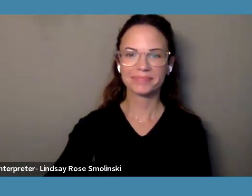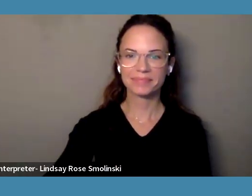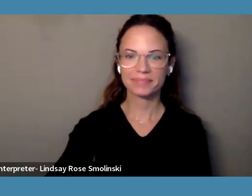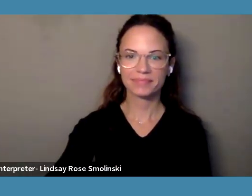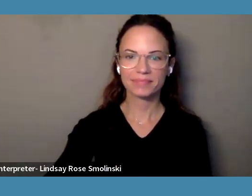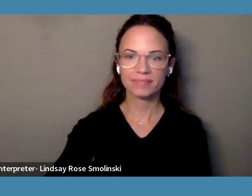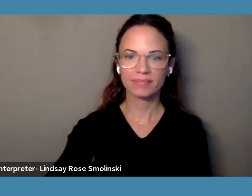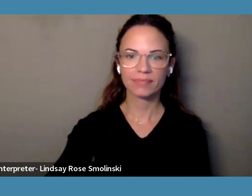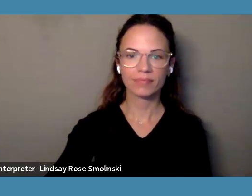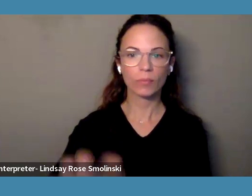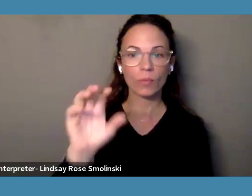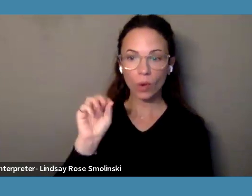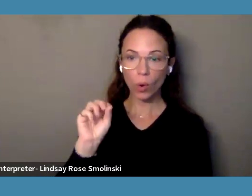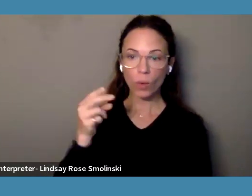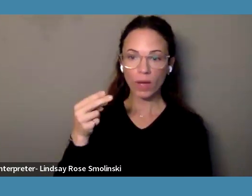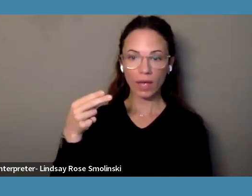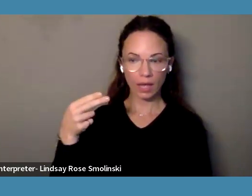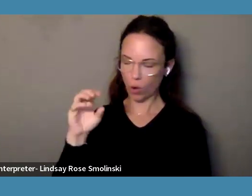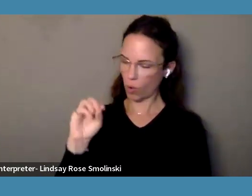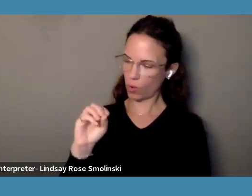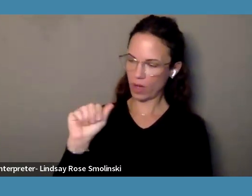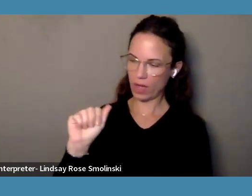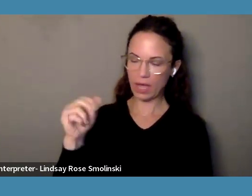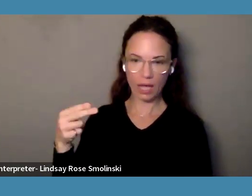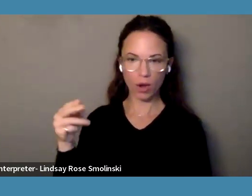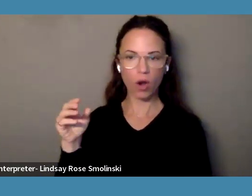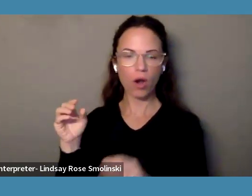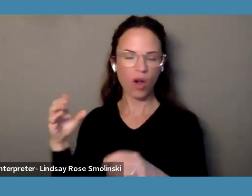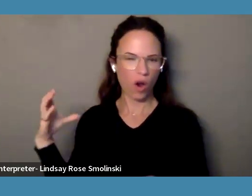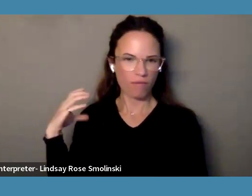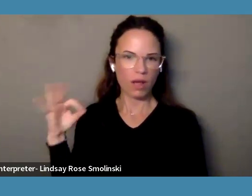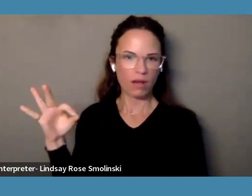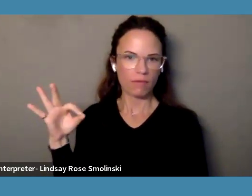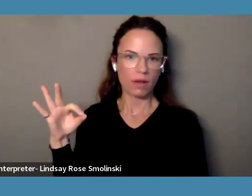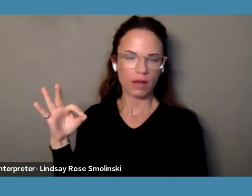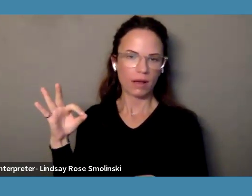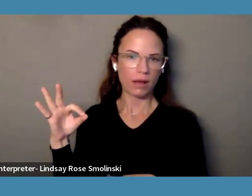OAH or the Office of Appeal hearings employs full-time hearing officers